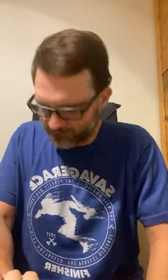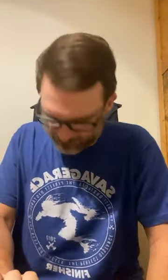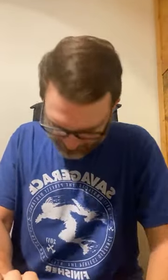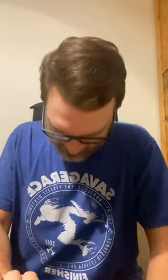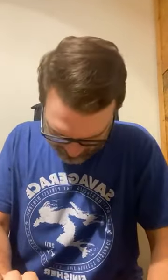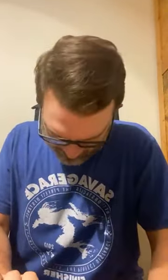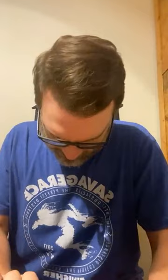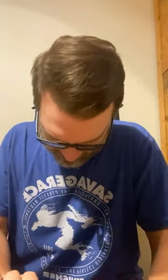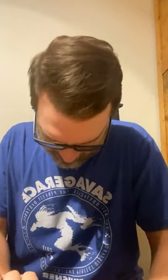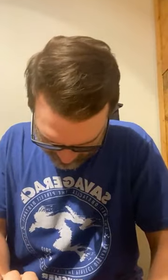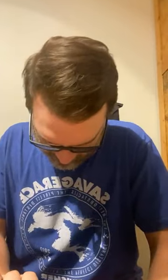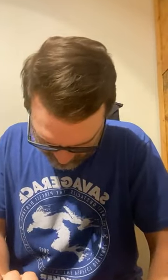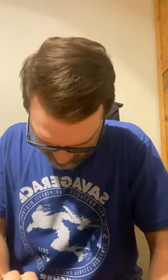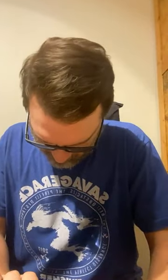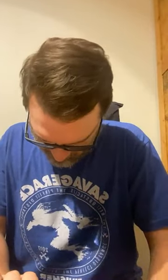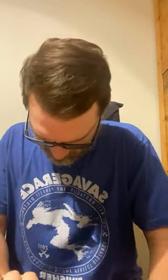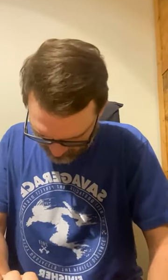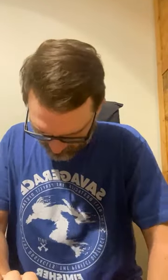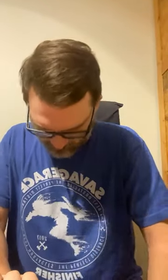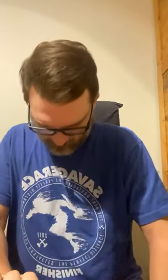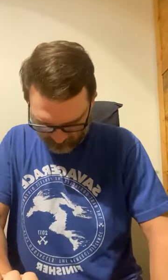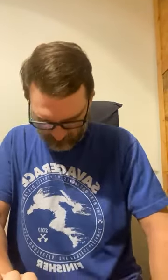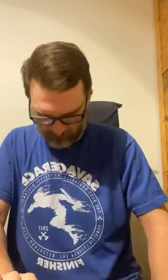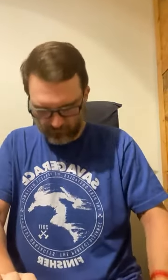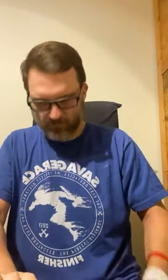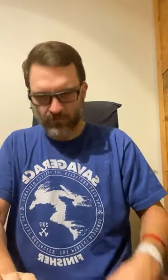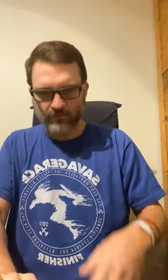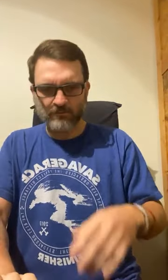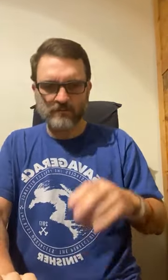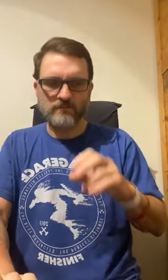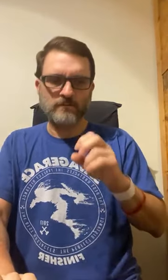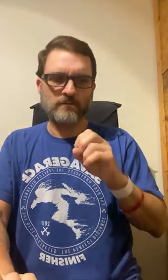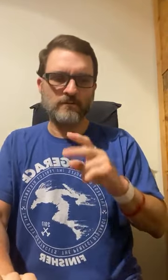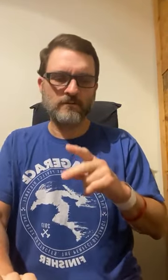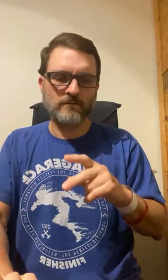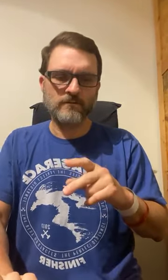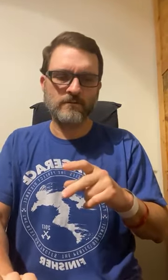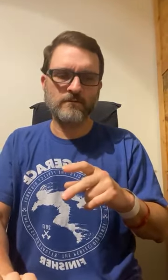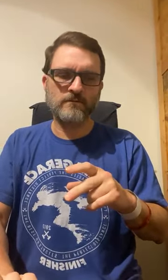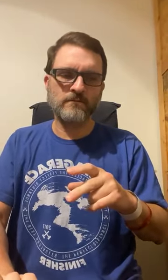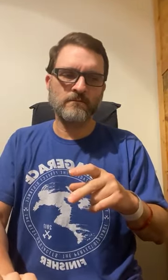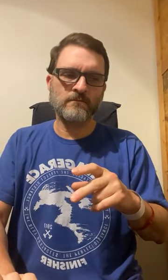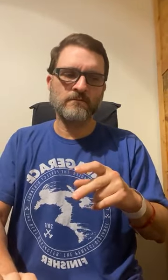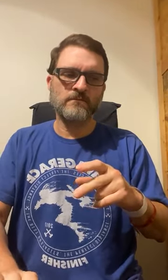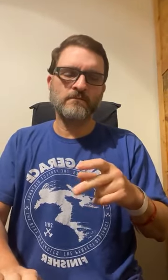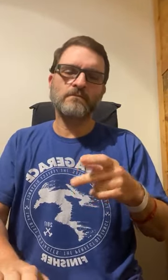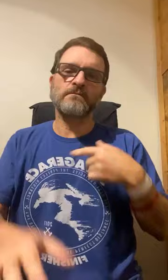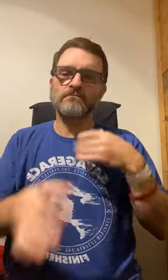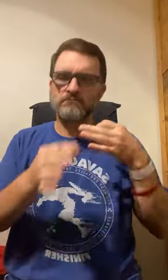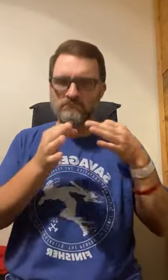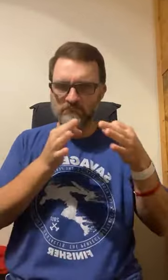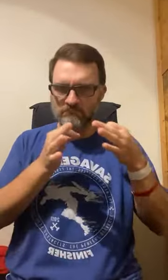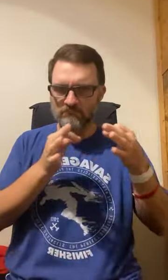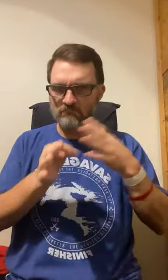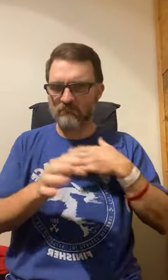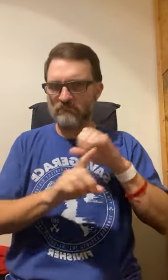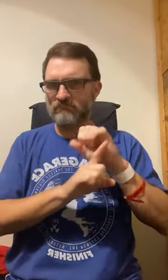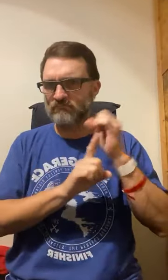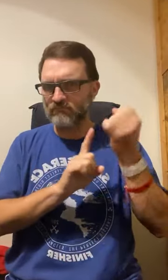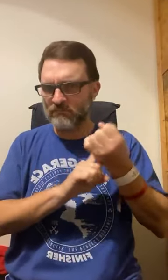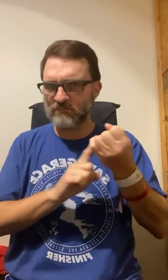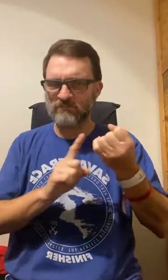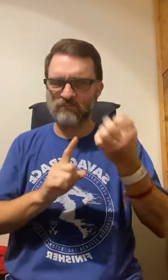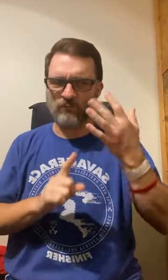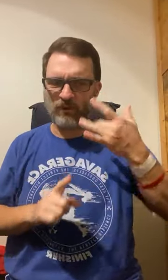Ok. I explained about my situation.